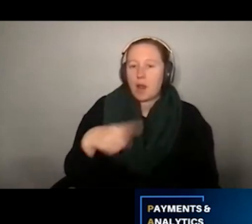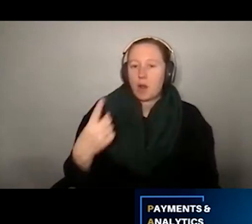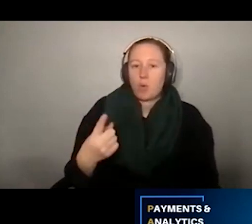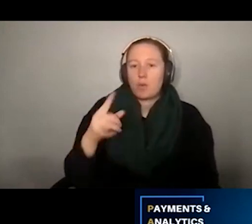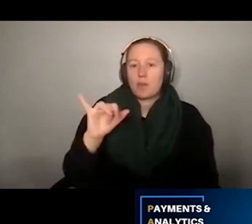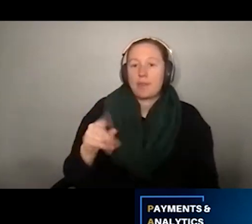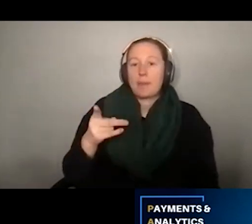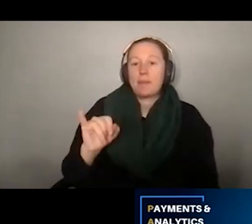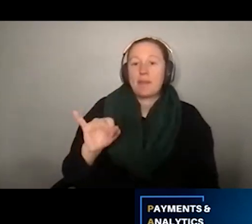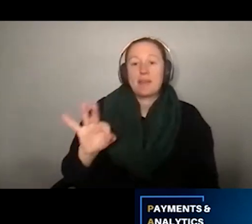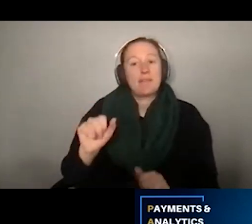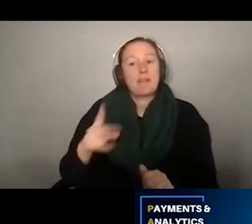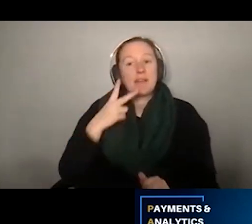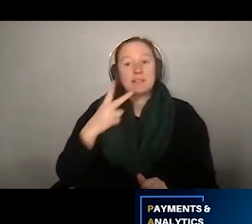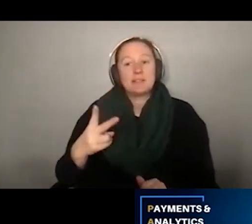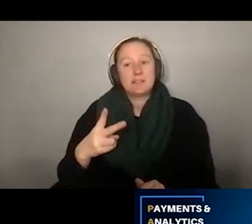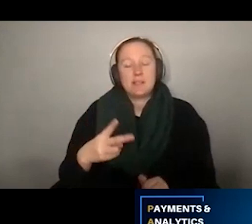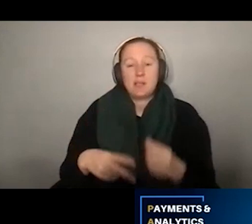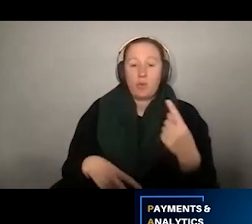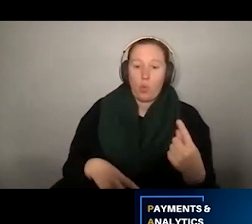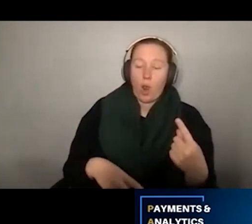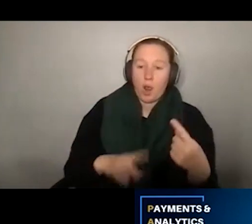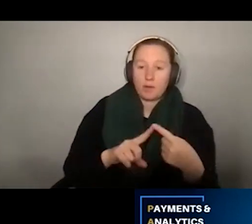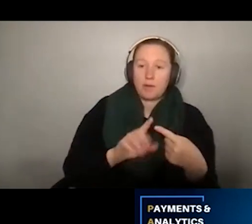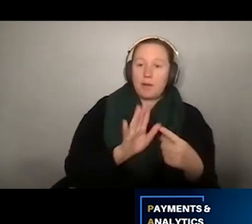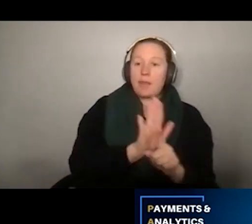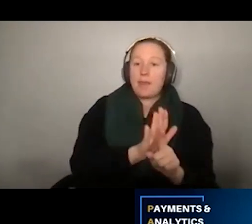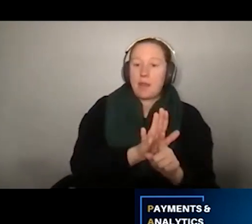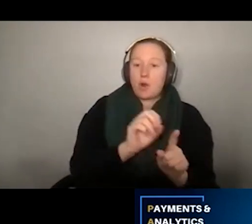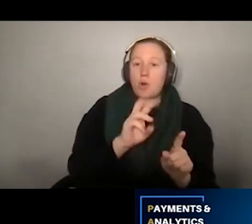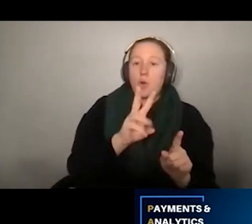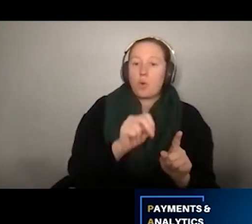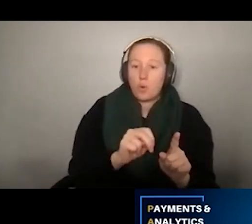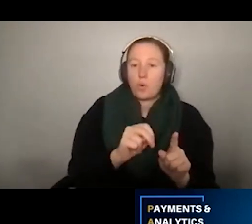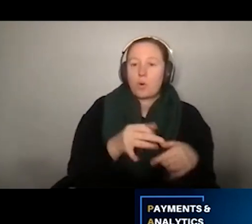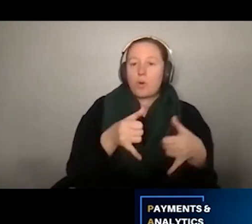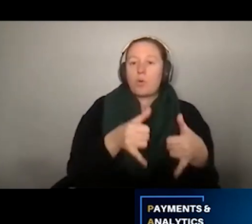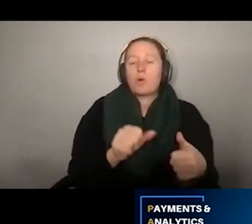if they're given view access to the system, have access to their own awards, they would have access to all of